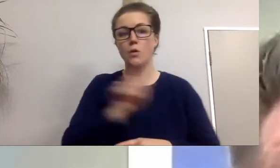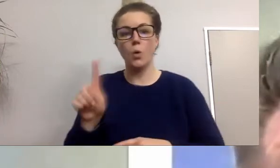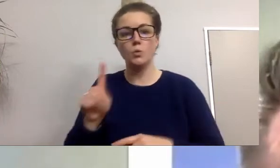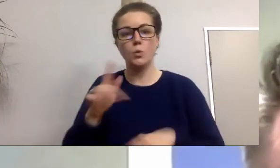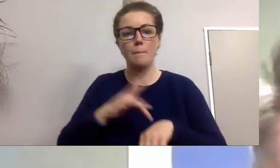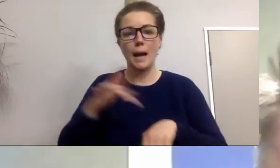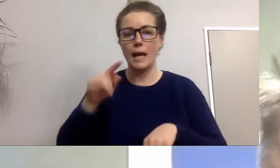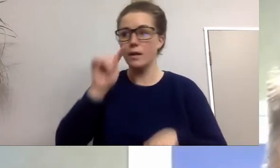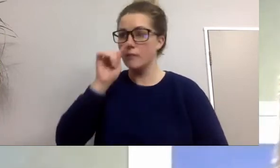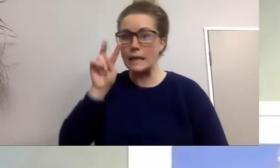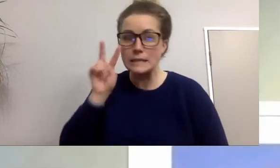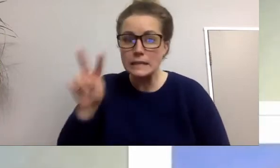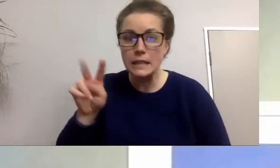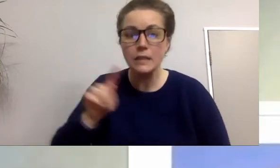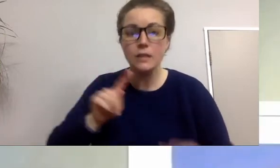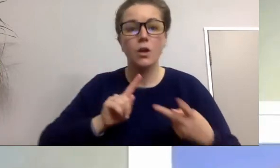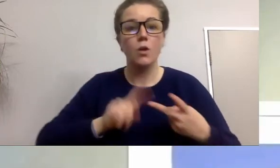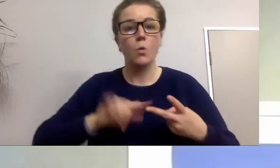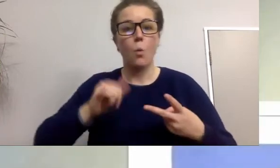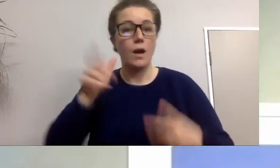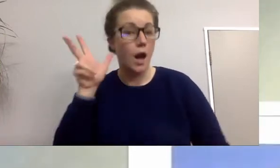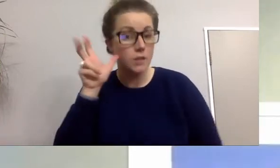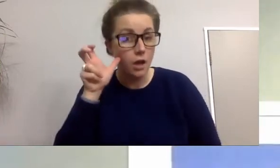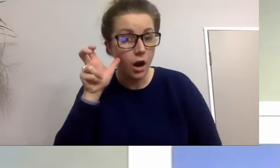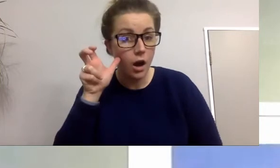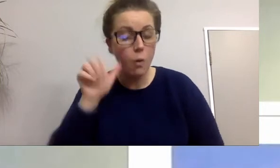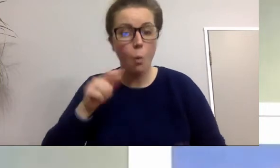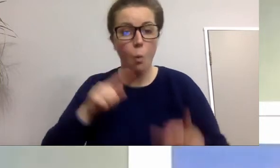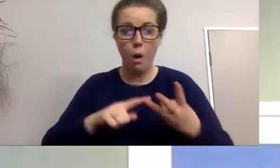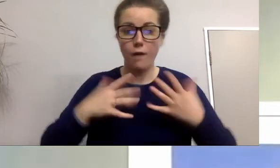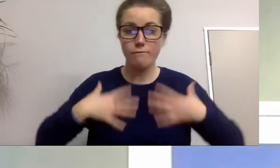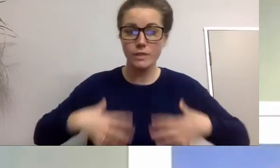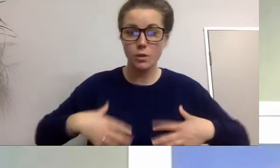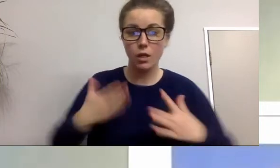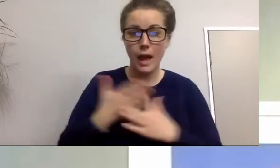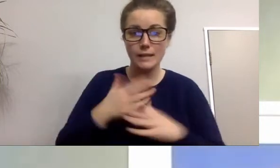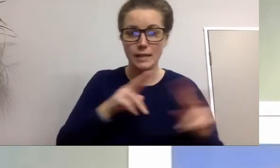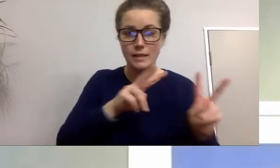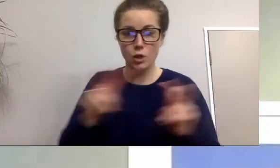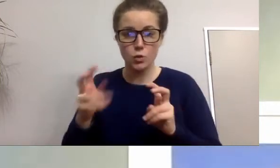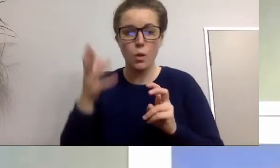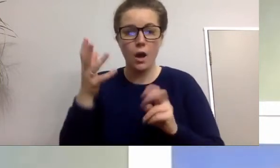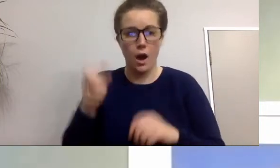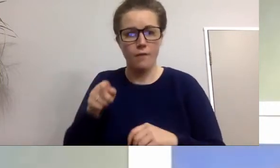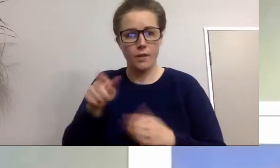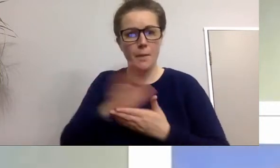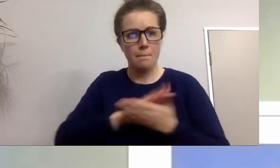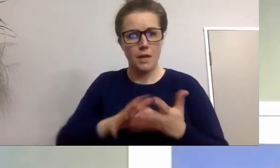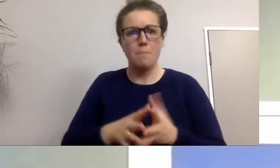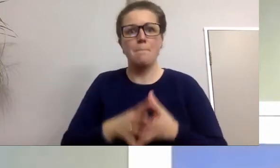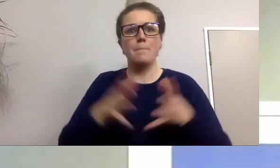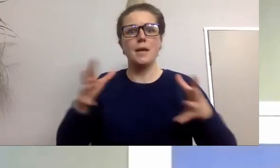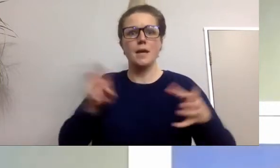or who can't hear or who have physical access issues, this is a big deal. So this